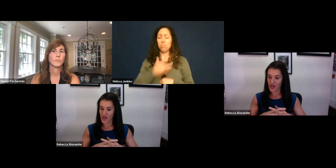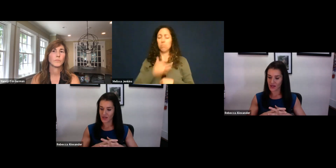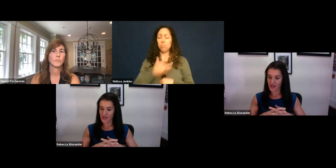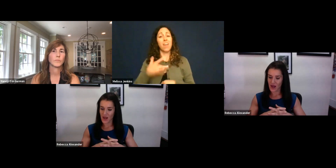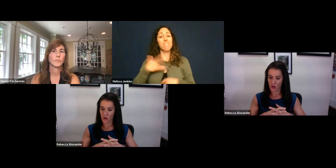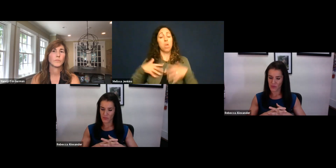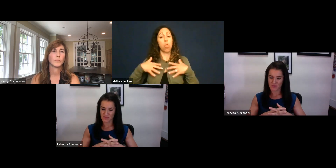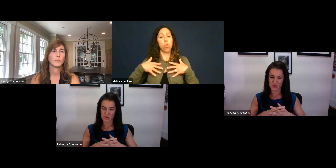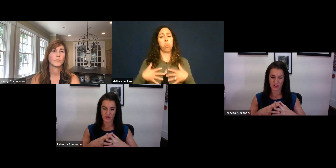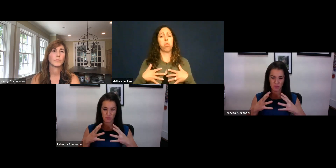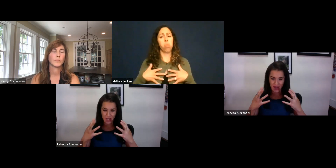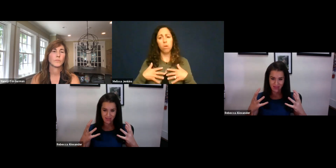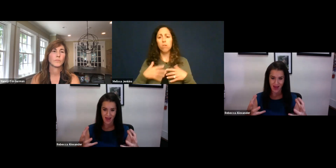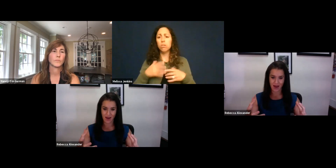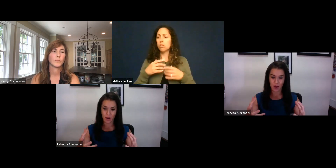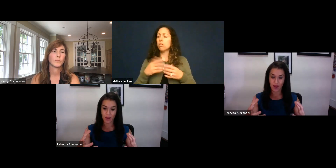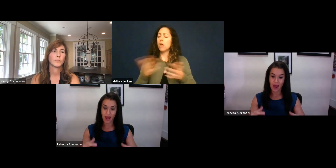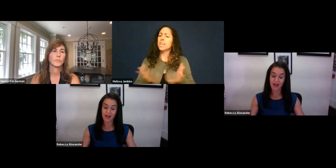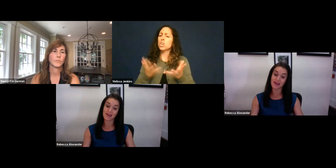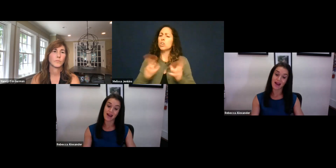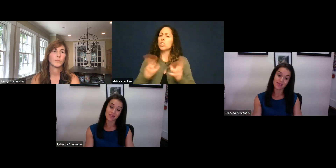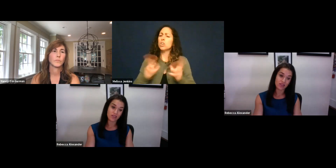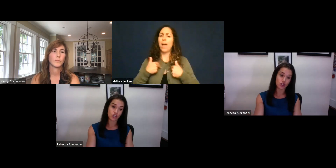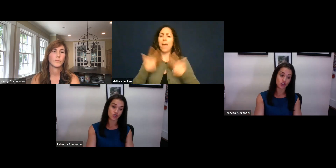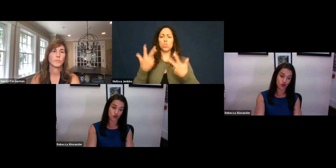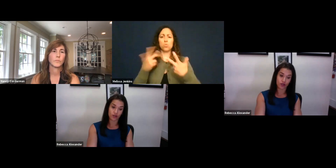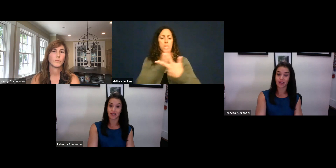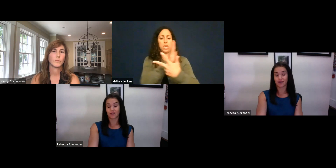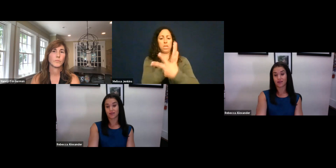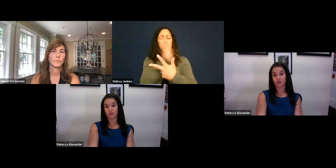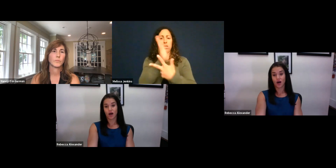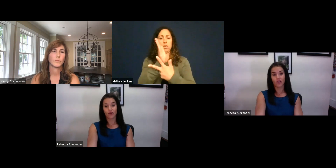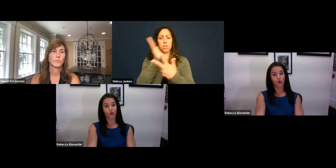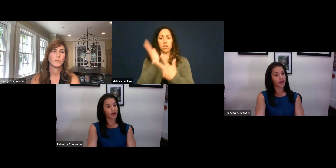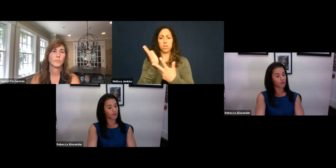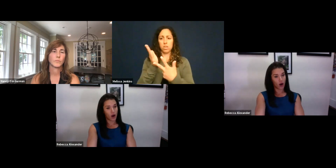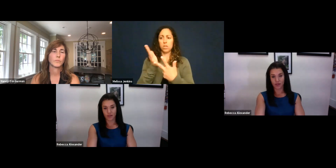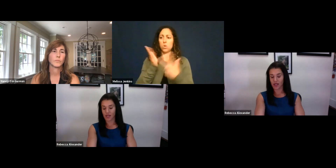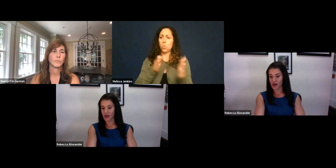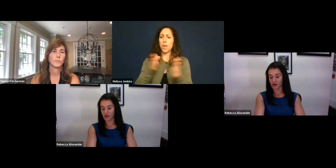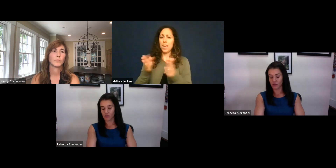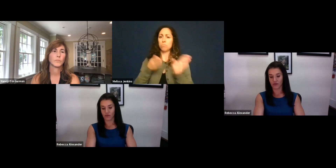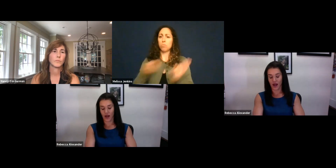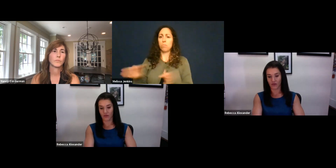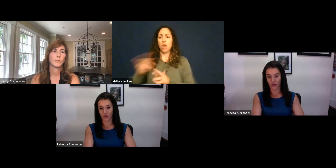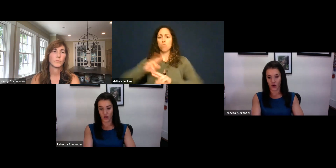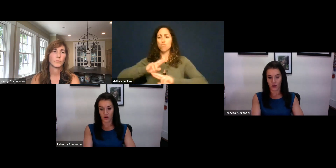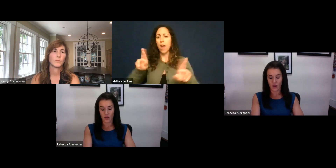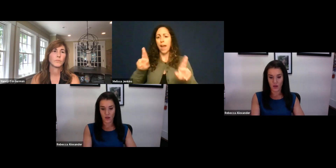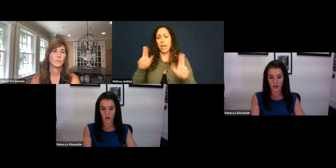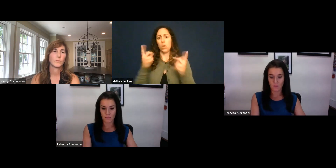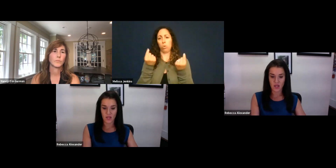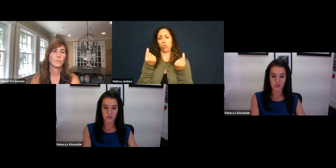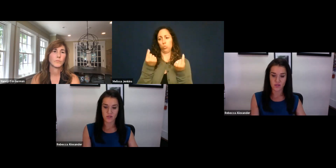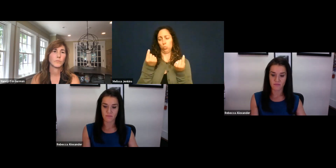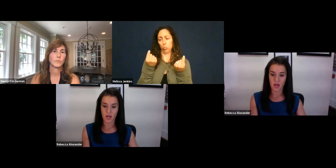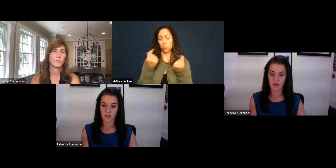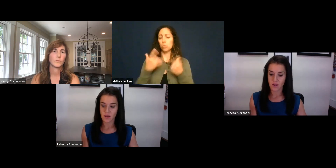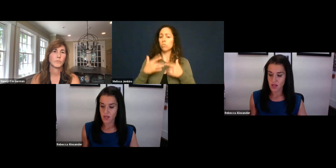that can help them sort of break that up. And I think that journaling. There's a lot of writing prompts that I provide for patients of mine.